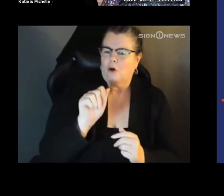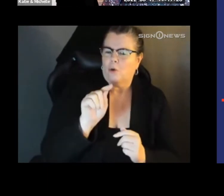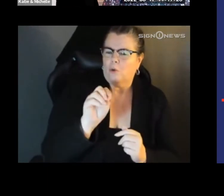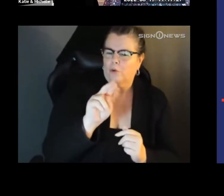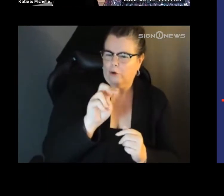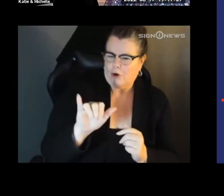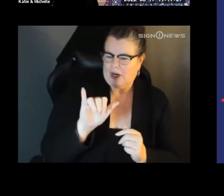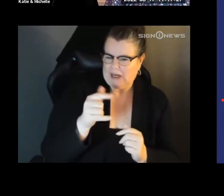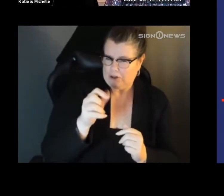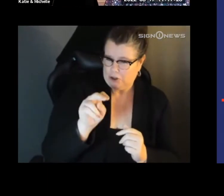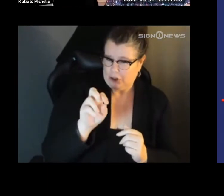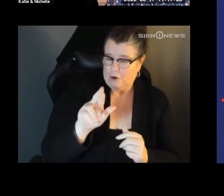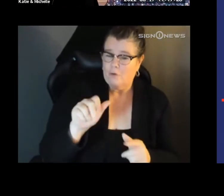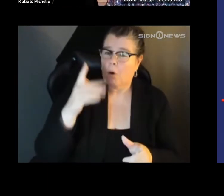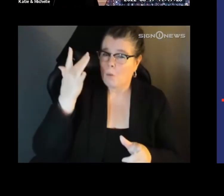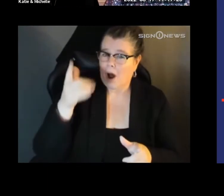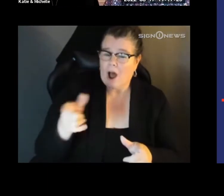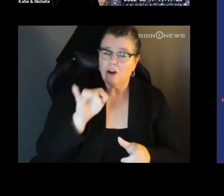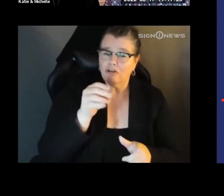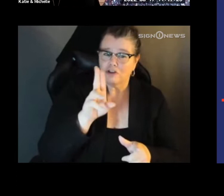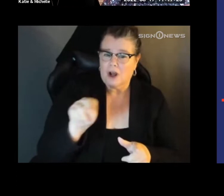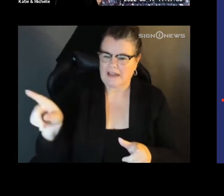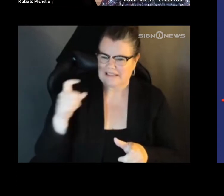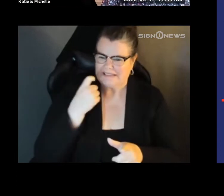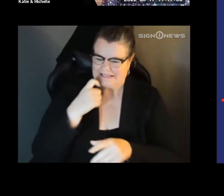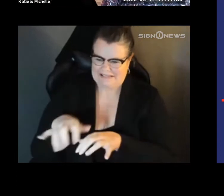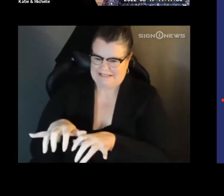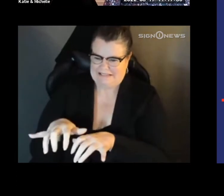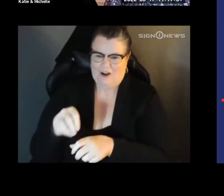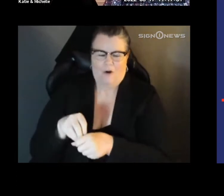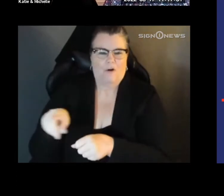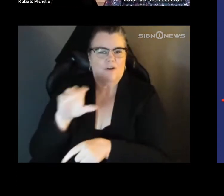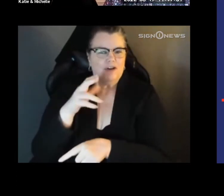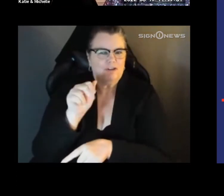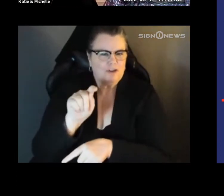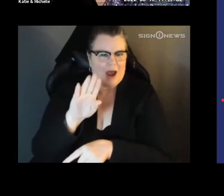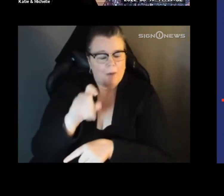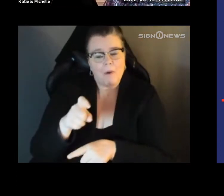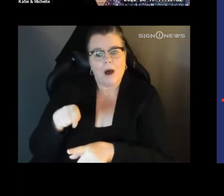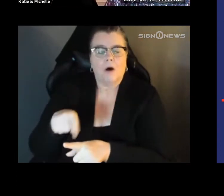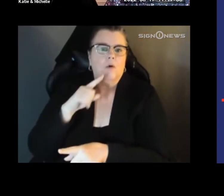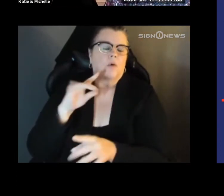I think is real important and it sort of connects with the attorney general's position John said